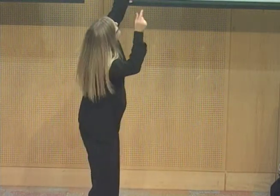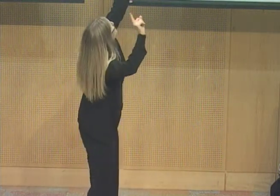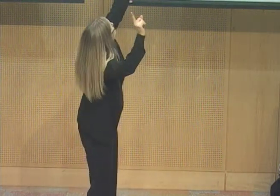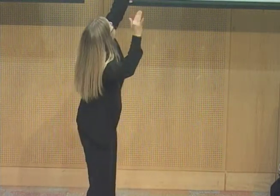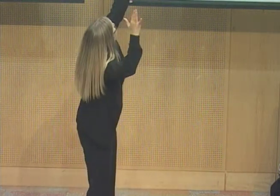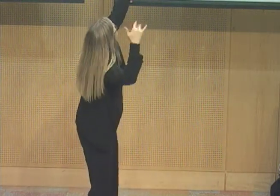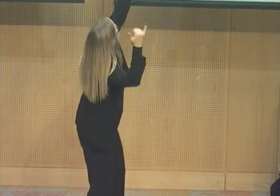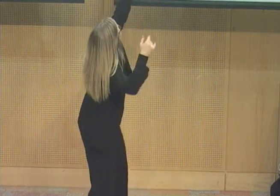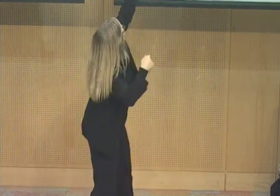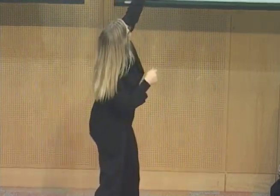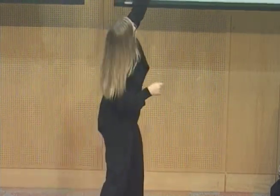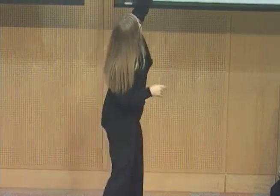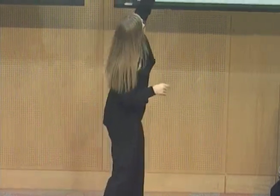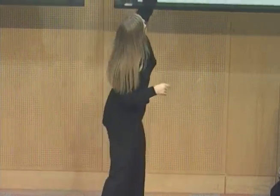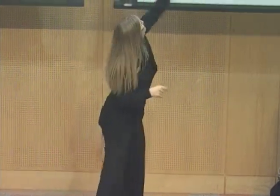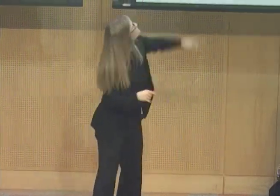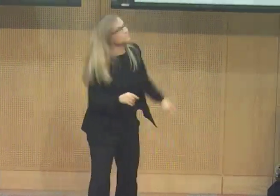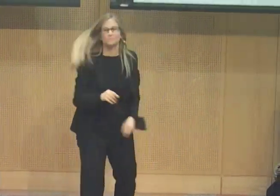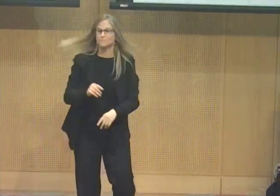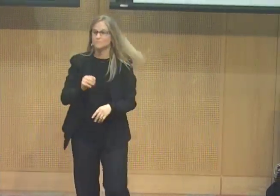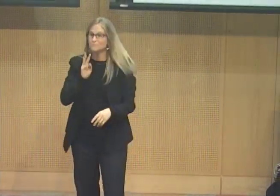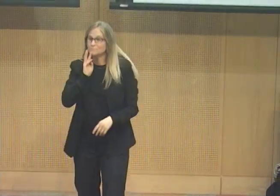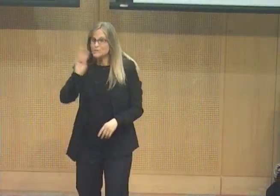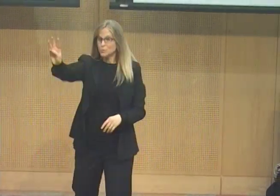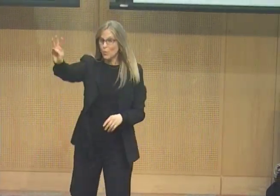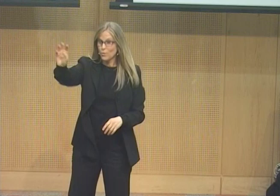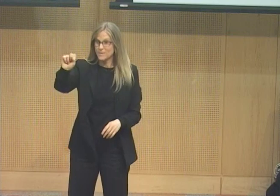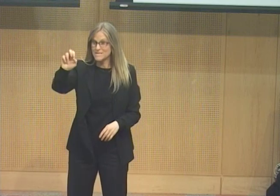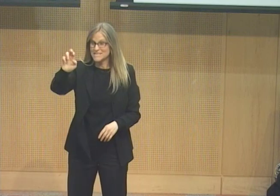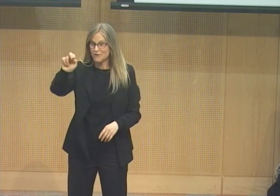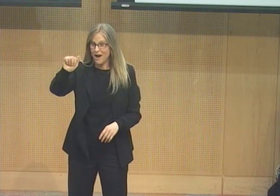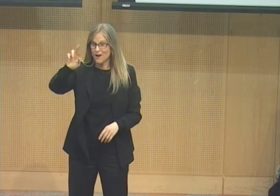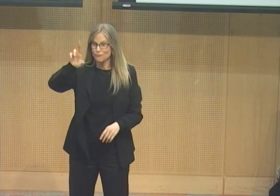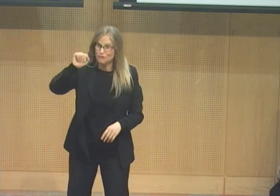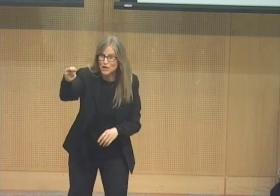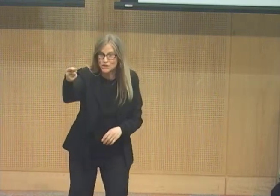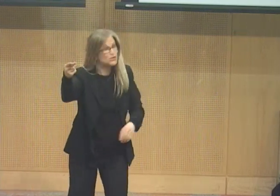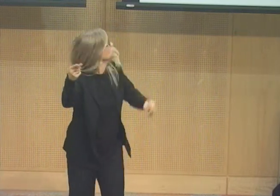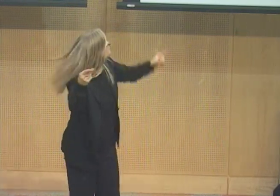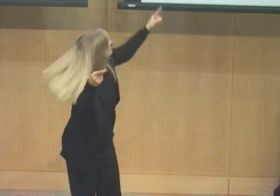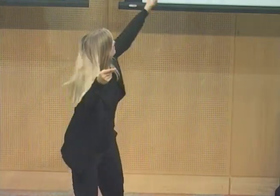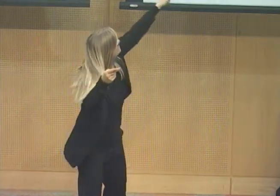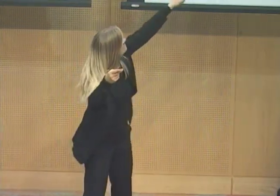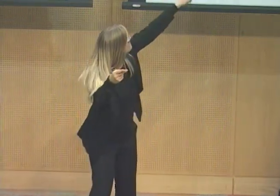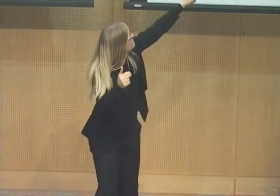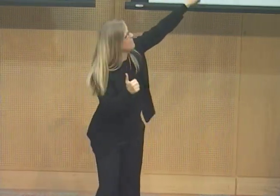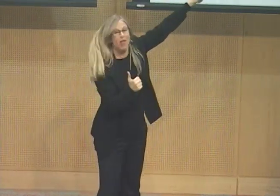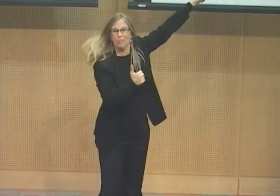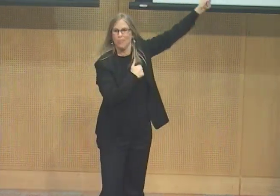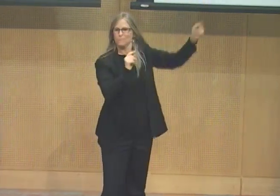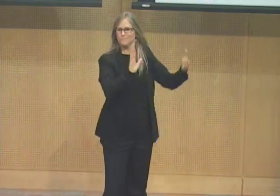The article--this is just the first 3 paragraphs of the article--it talks about 6-year-old Serena Rush.